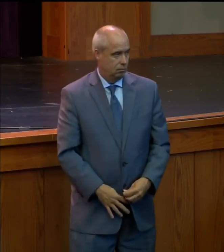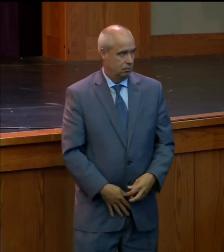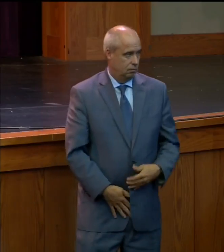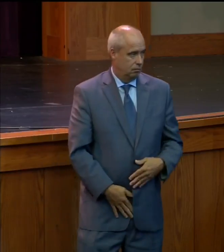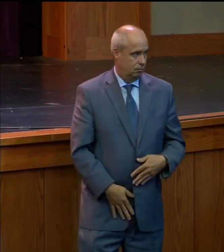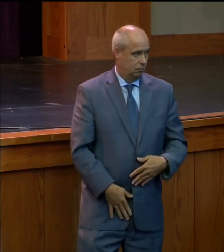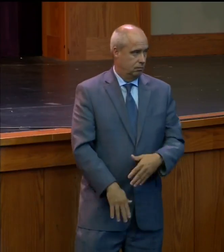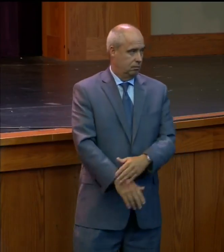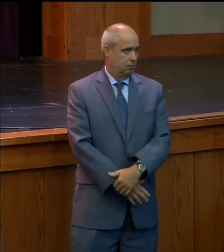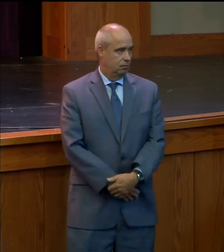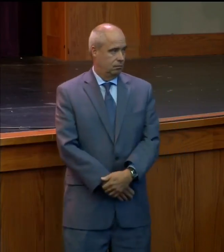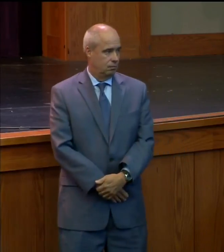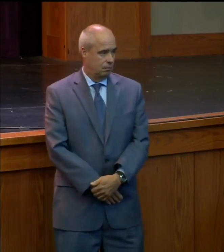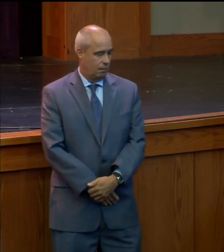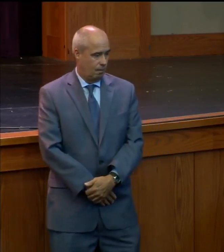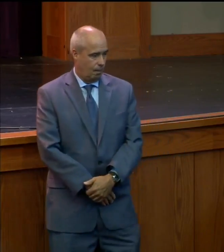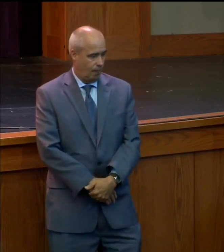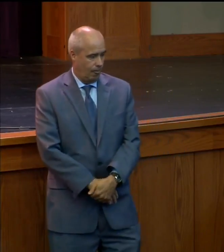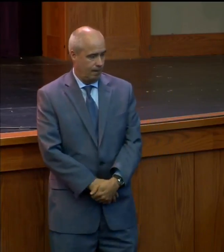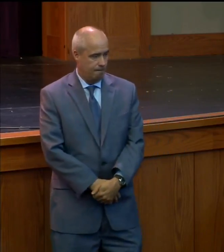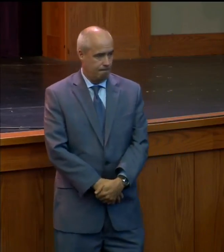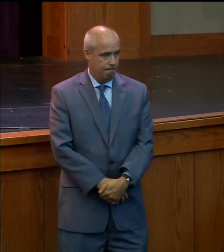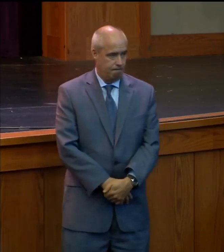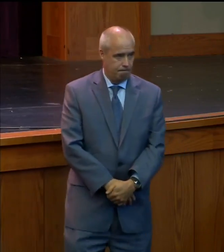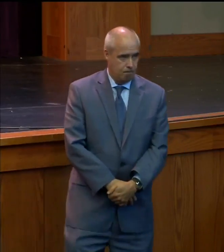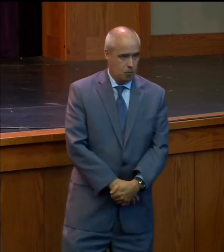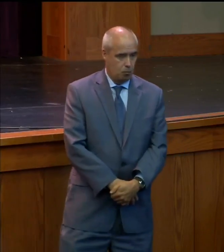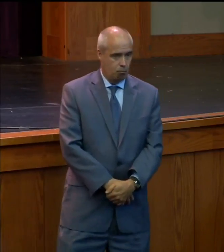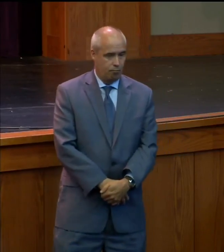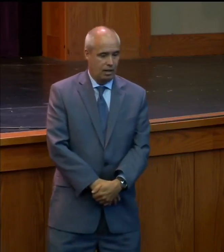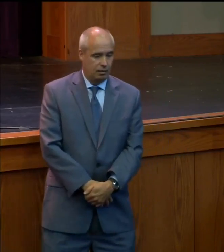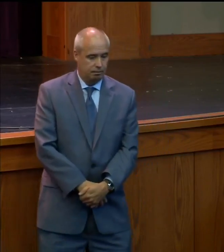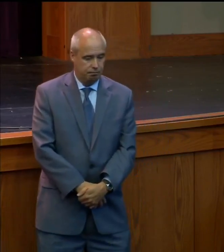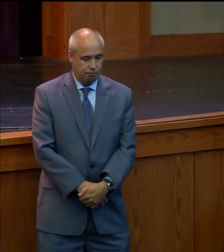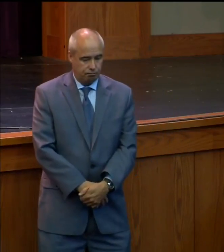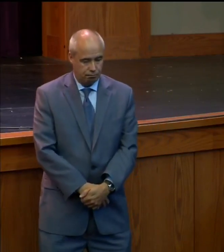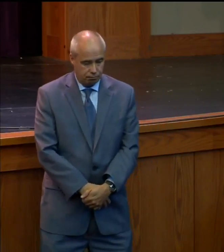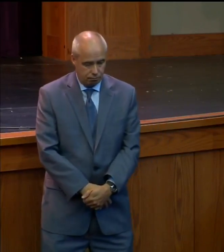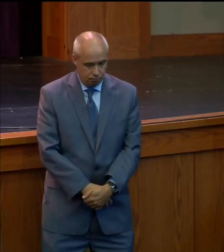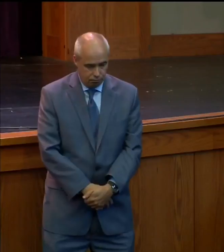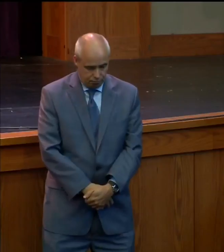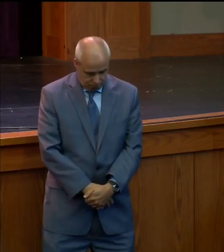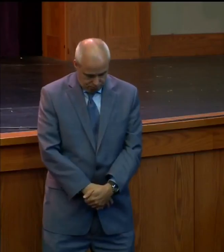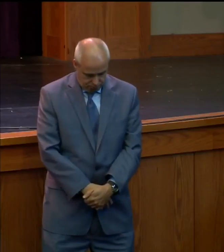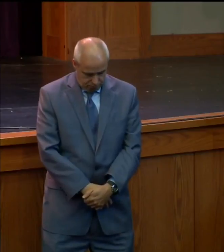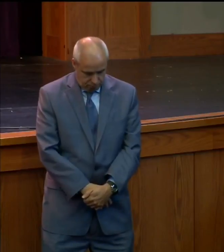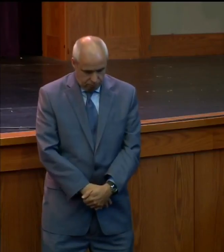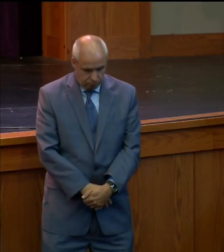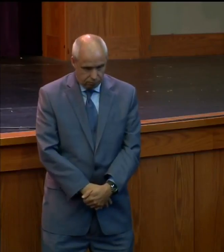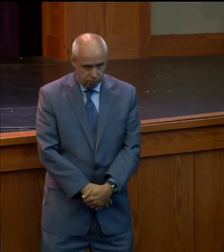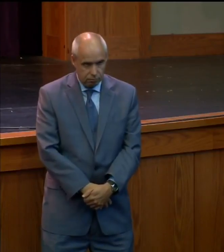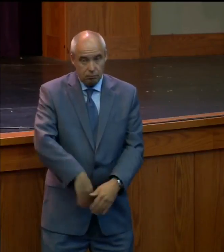MISS HUGHES? HELLO.